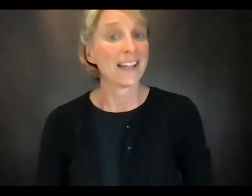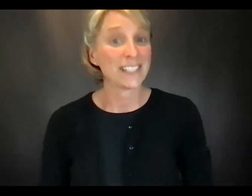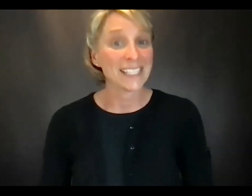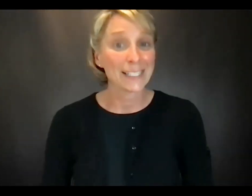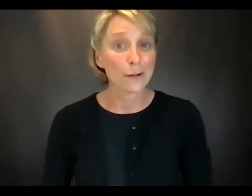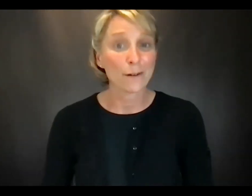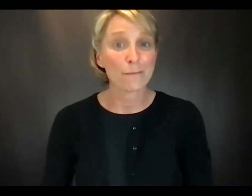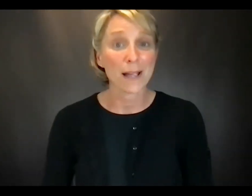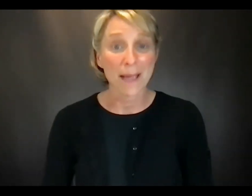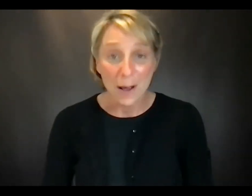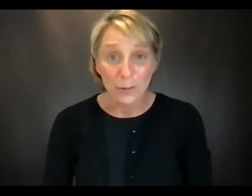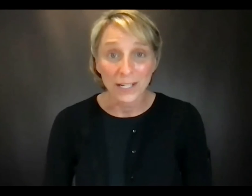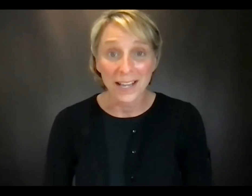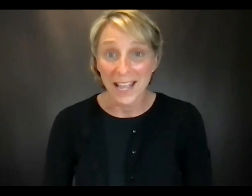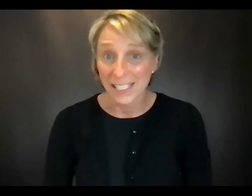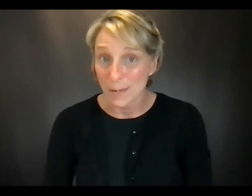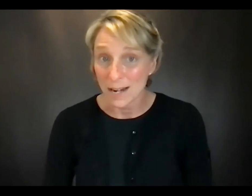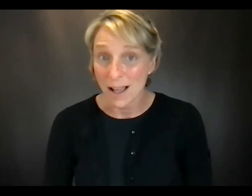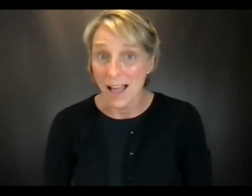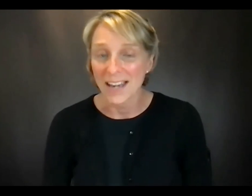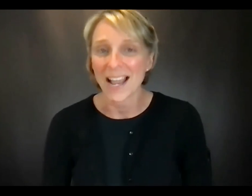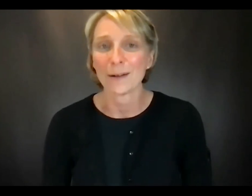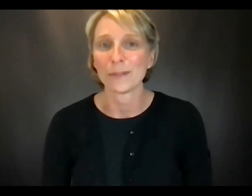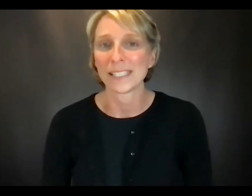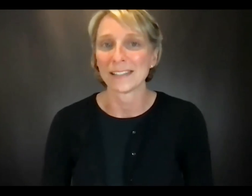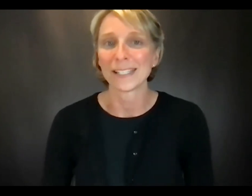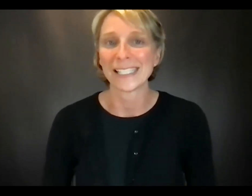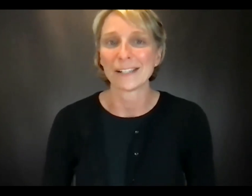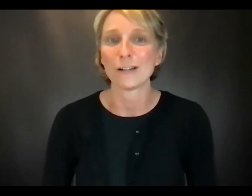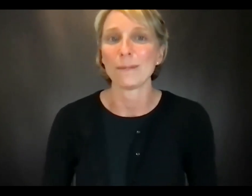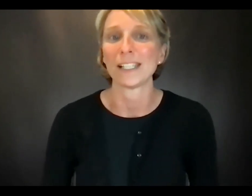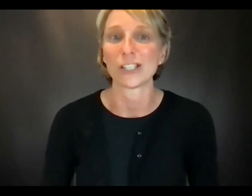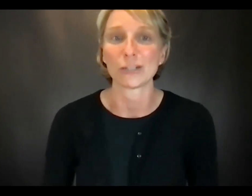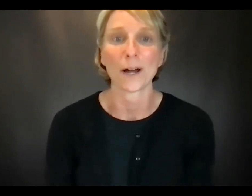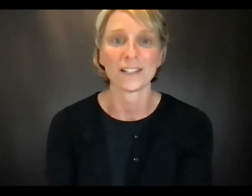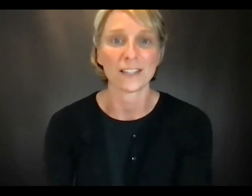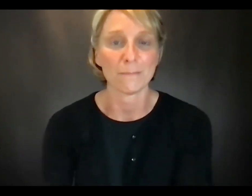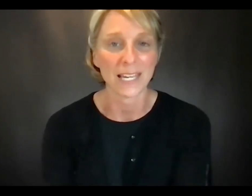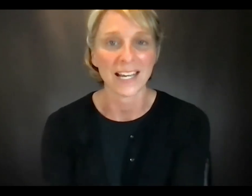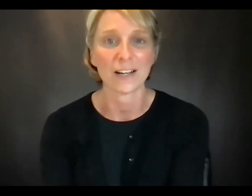to say so far my power has been on. I was a little concerned because just prior to the meeting I know